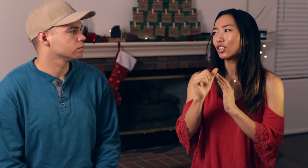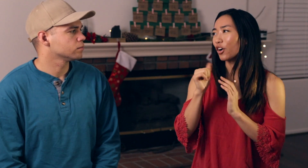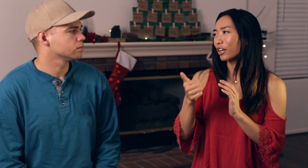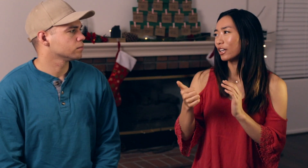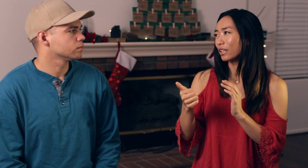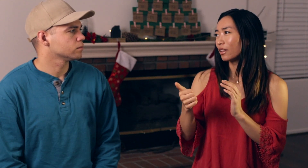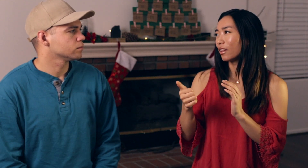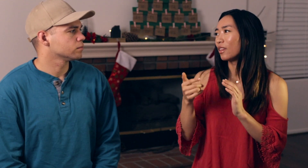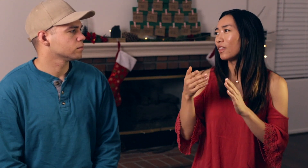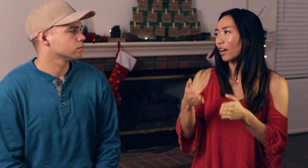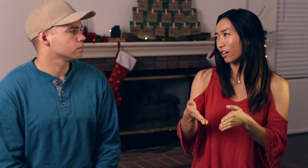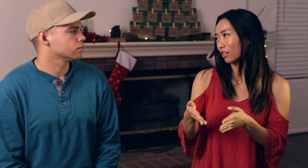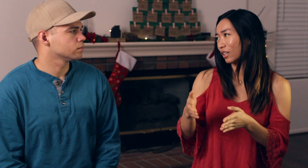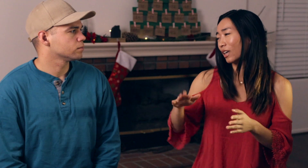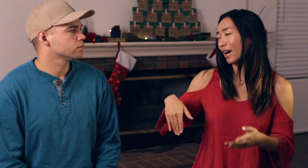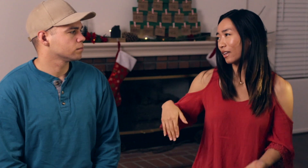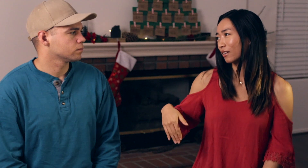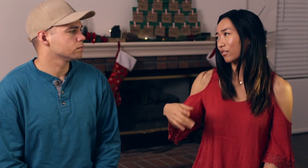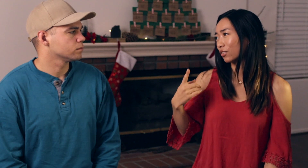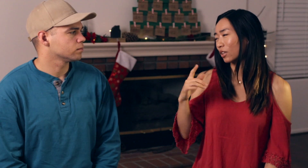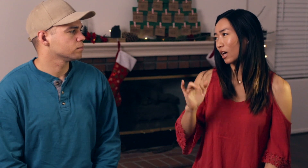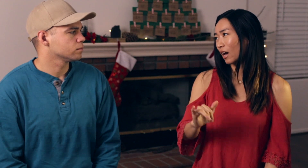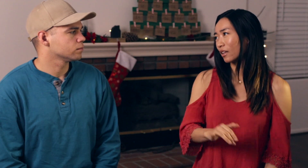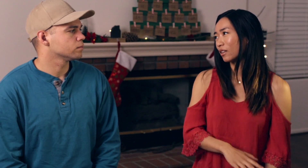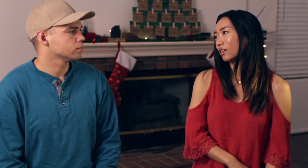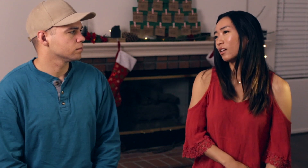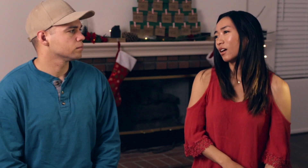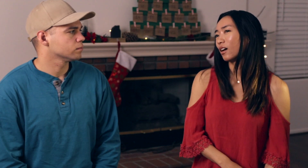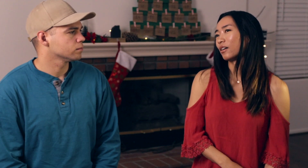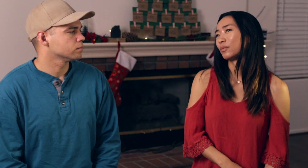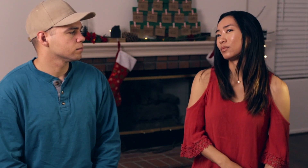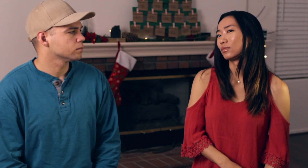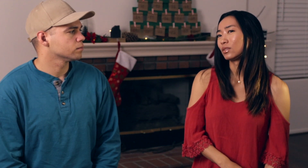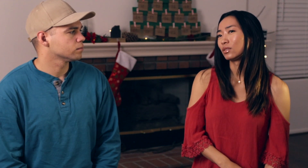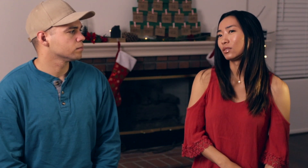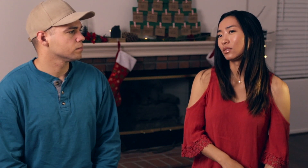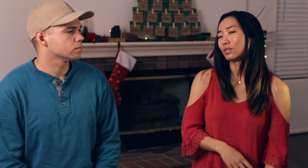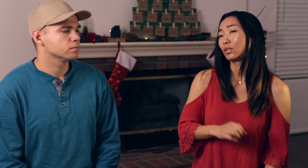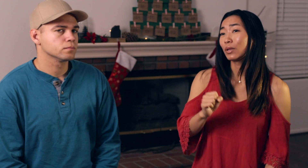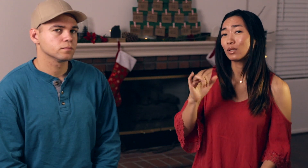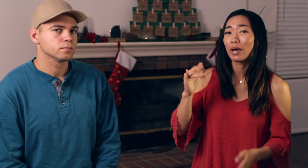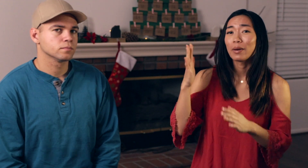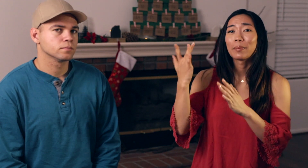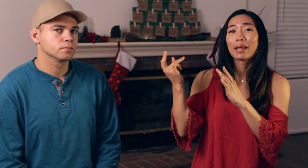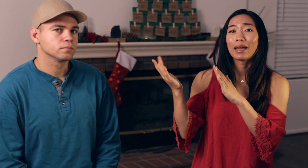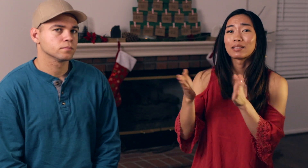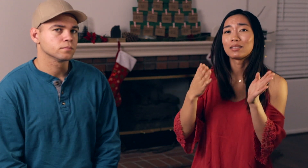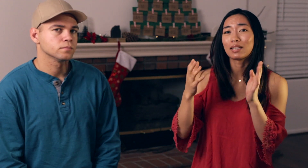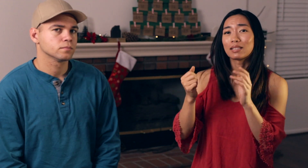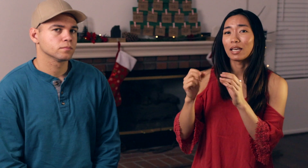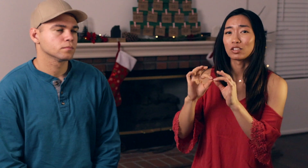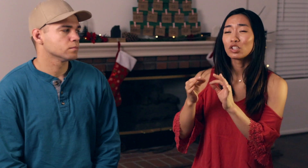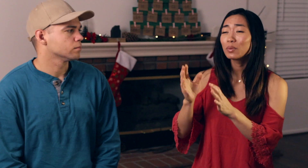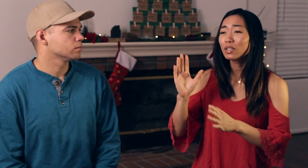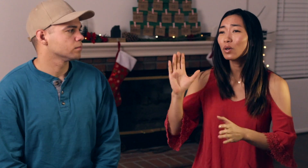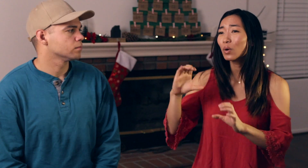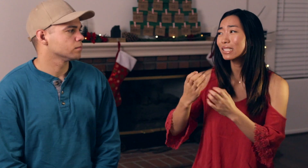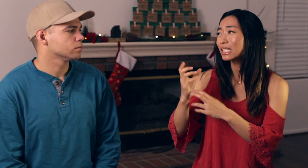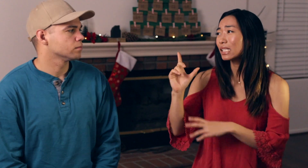aren't there yet for that so that's why I plan to like take interpreting courses